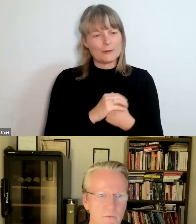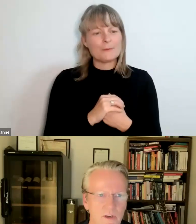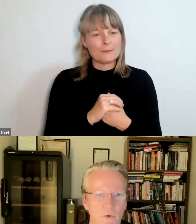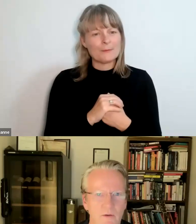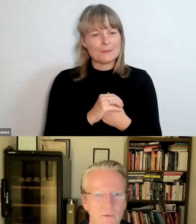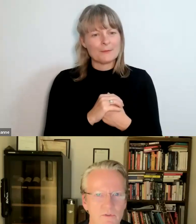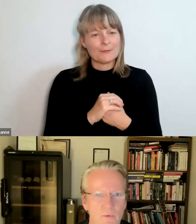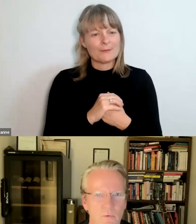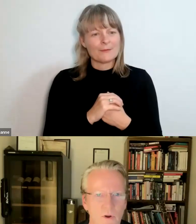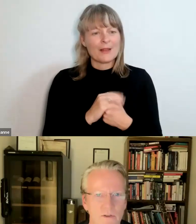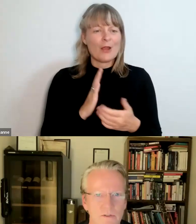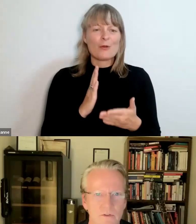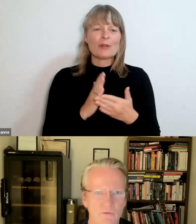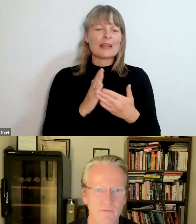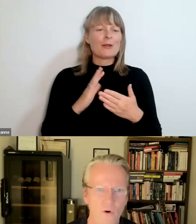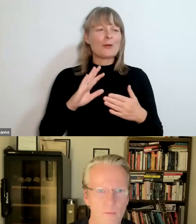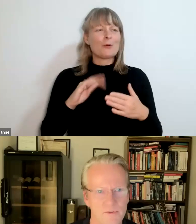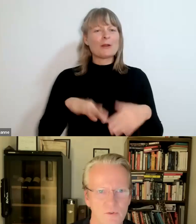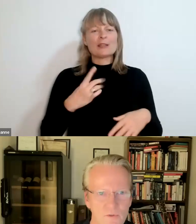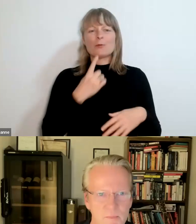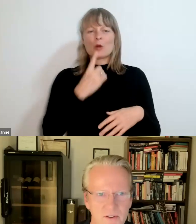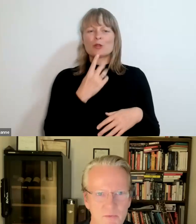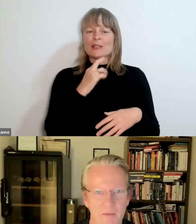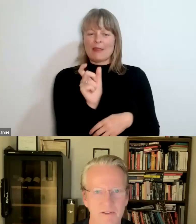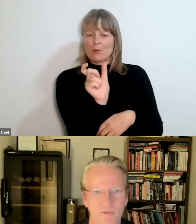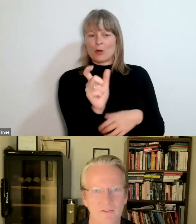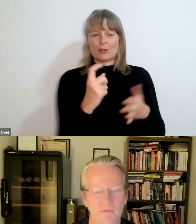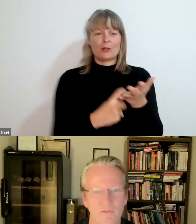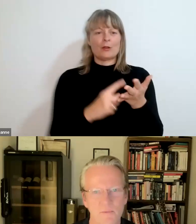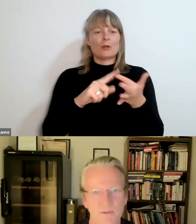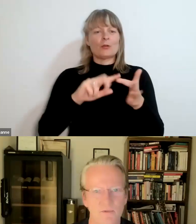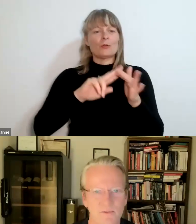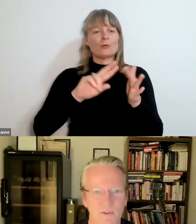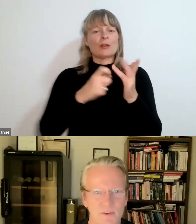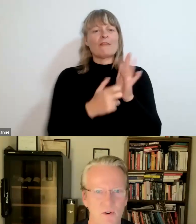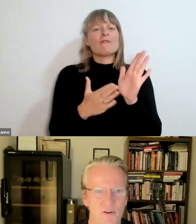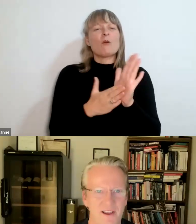never have happened. I think it is a great first question, why do we need to reimagine or